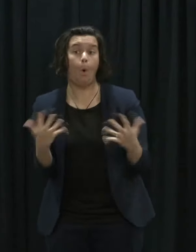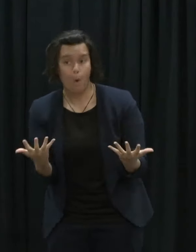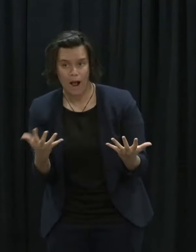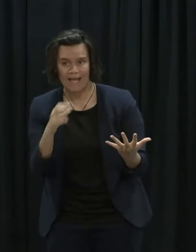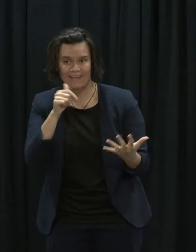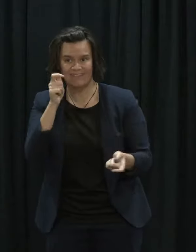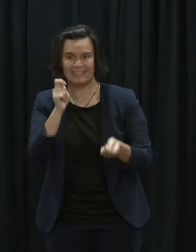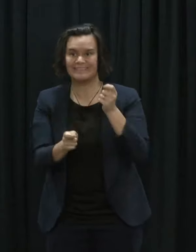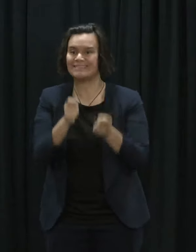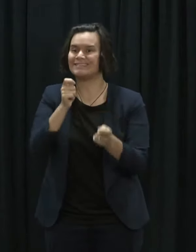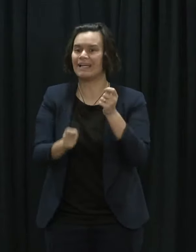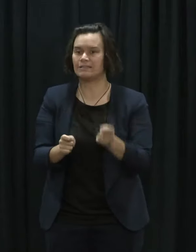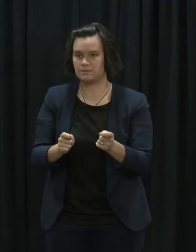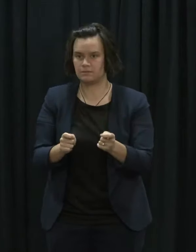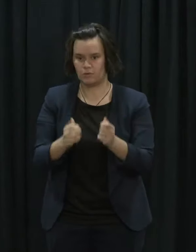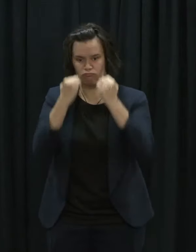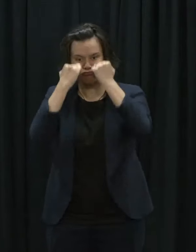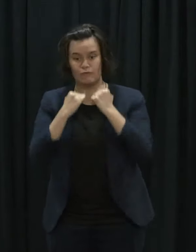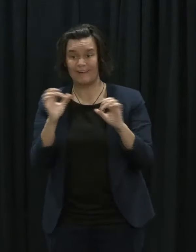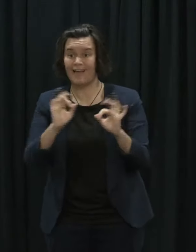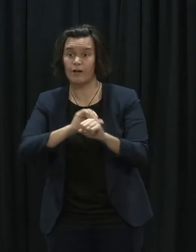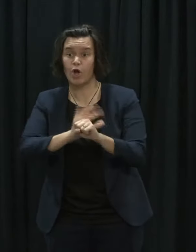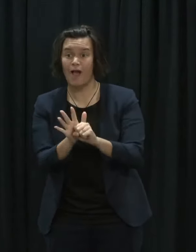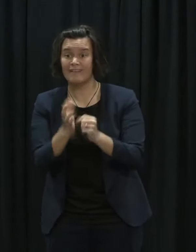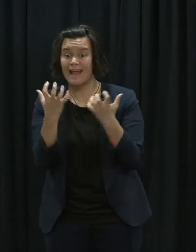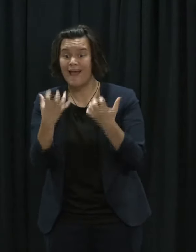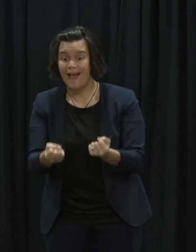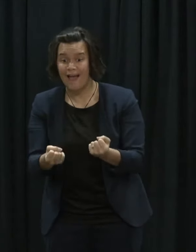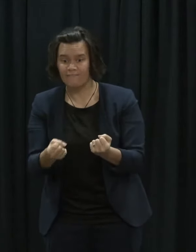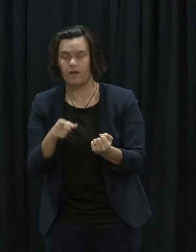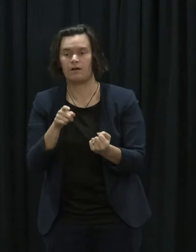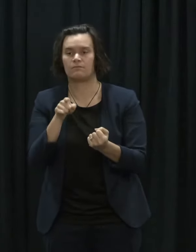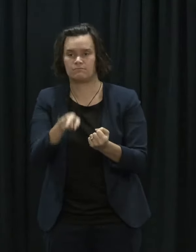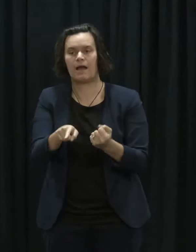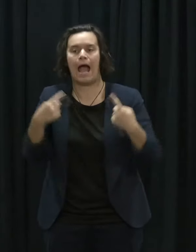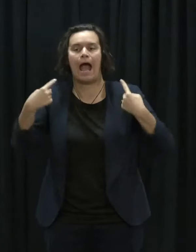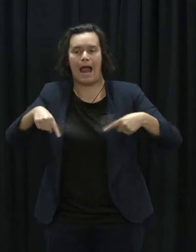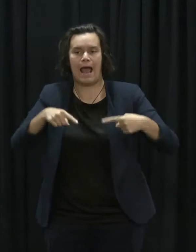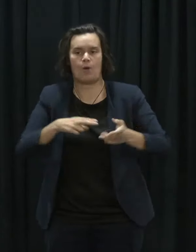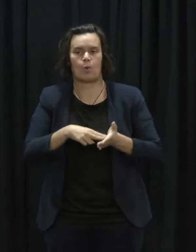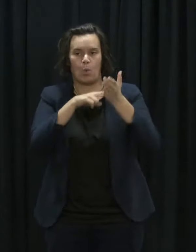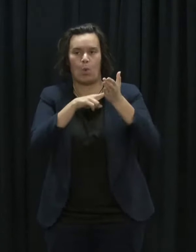that people in Auckland fulfil the requirements around vaccination or testing cannot